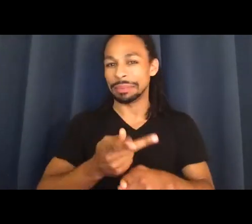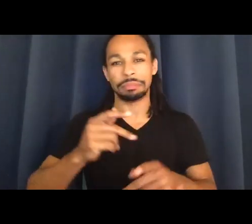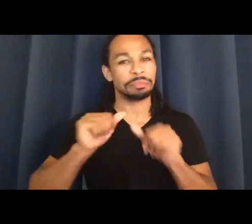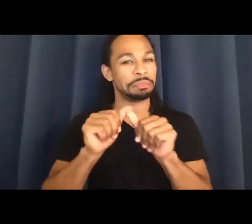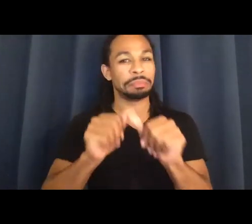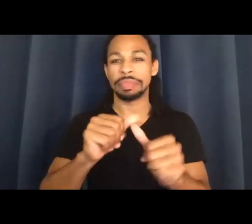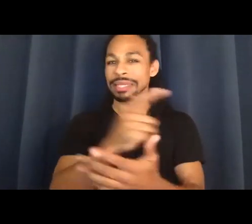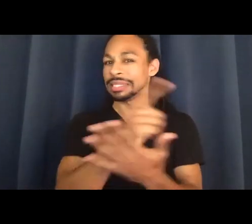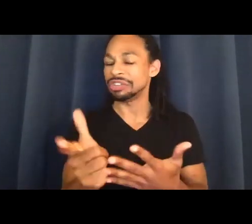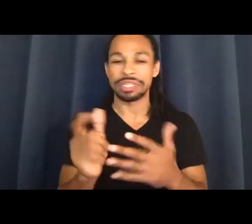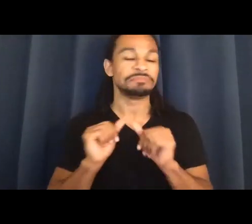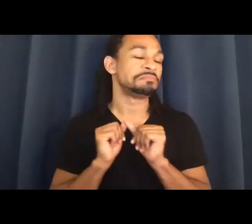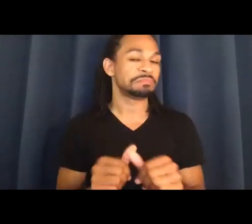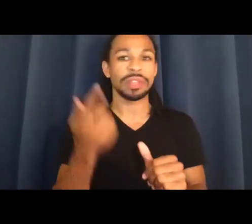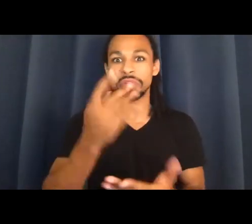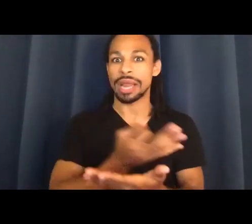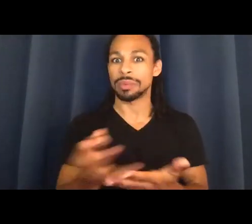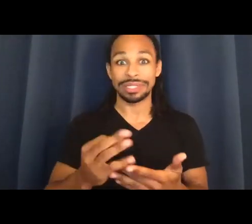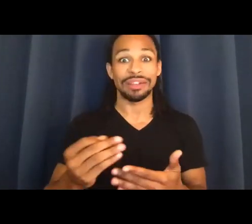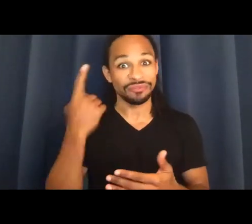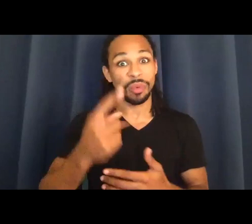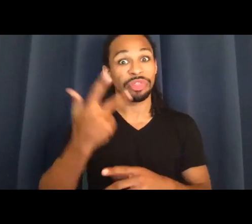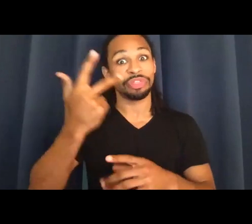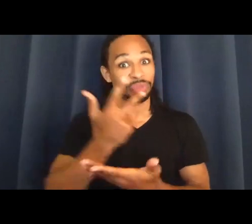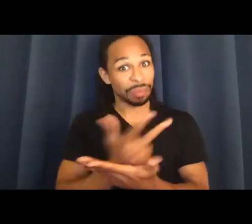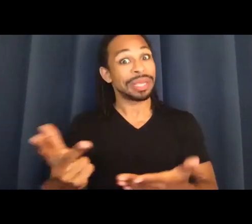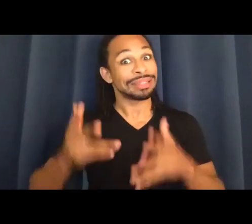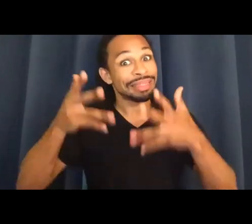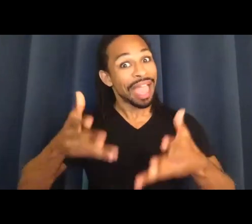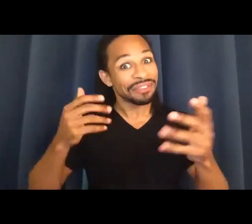for these nine weeks and for the next three that we have to offer.